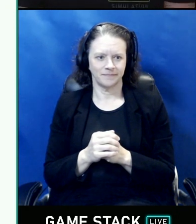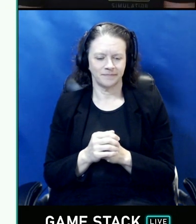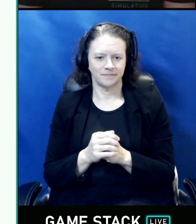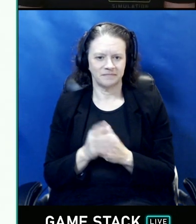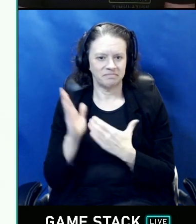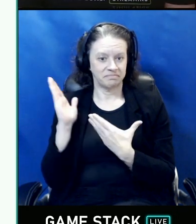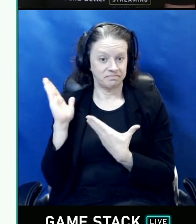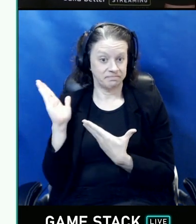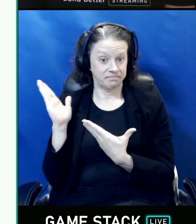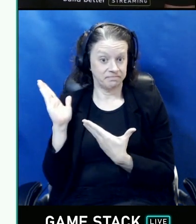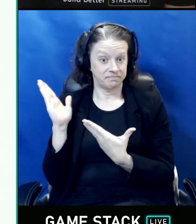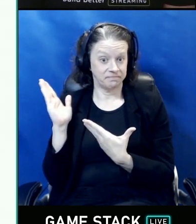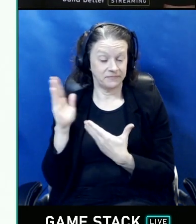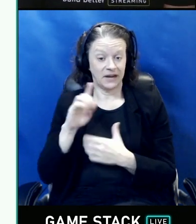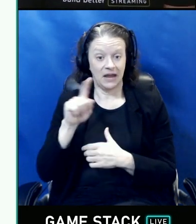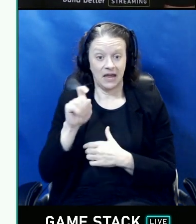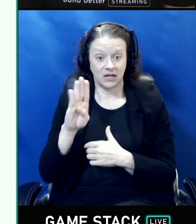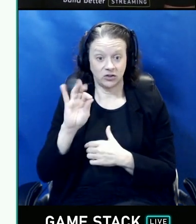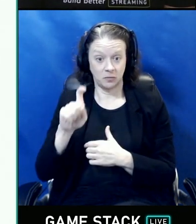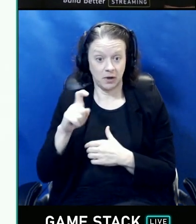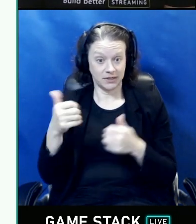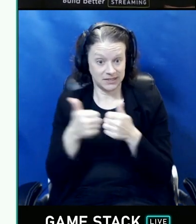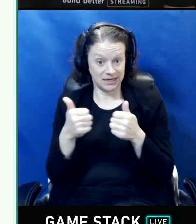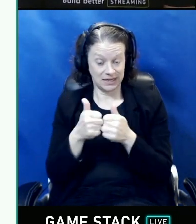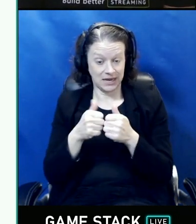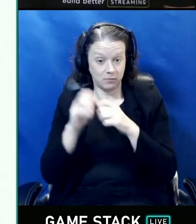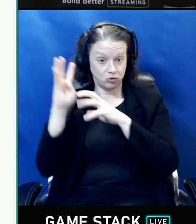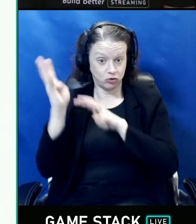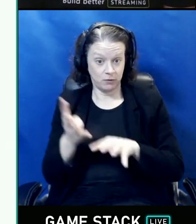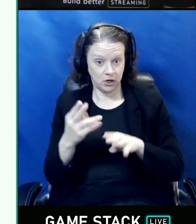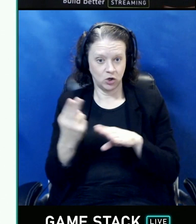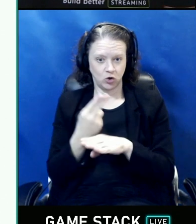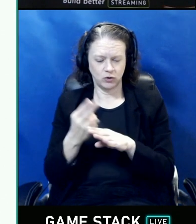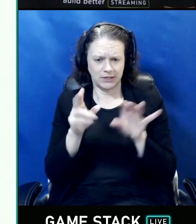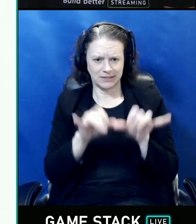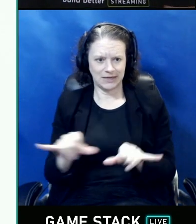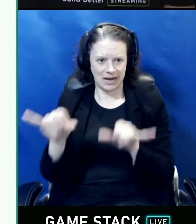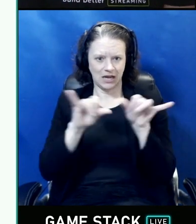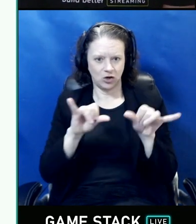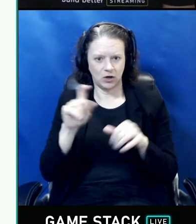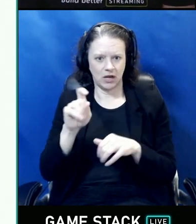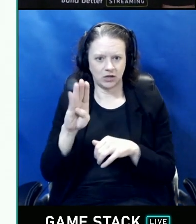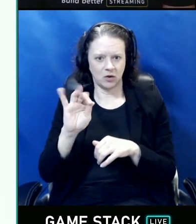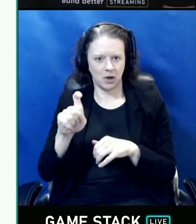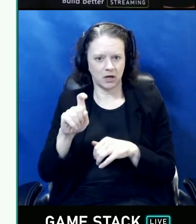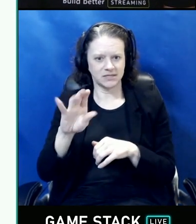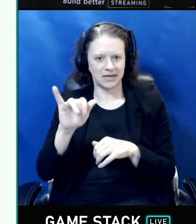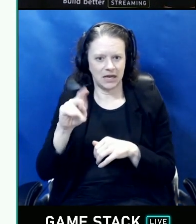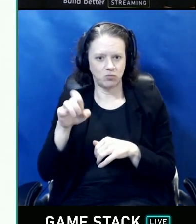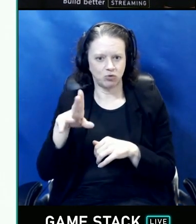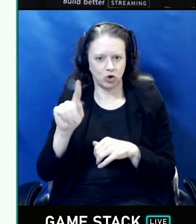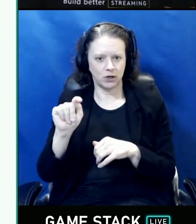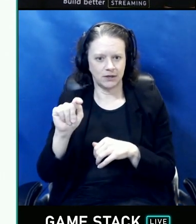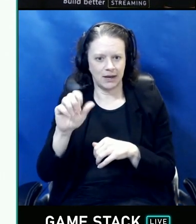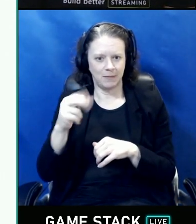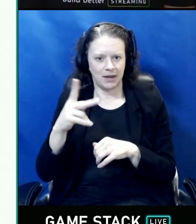Xbox game streaming uses the standard Xbox Input APIs to route touch inputs to the game.